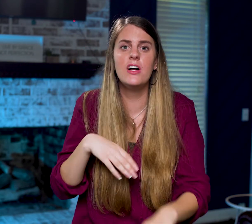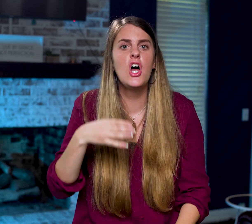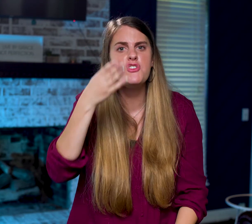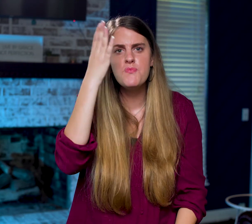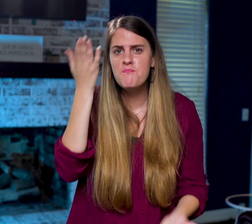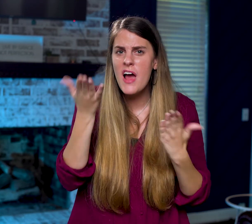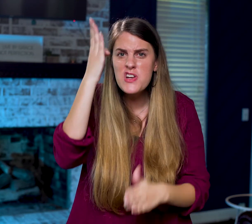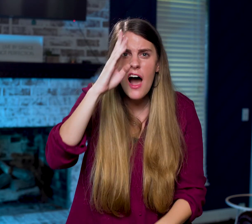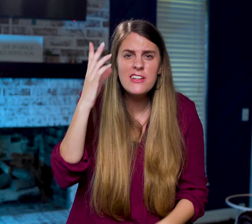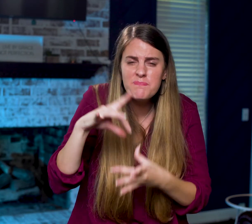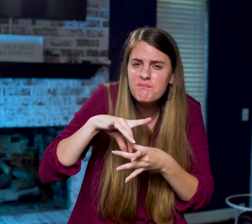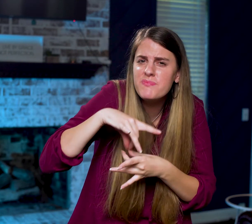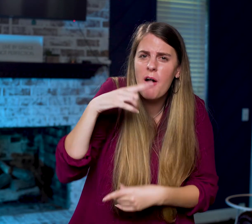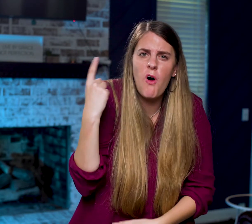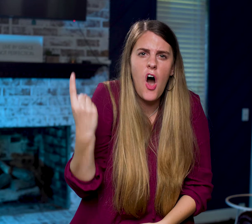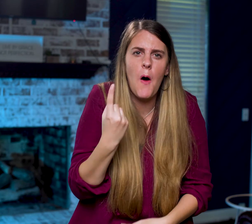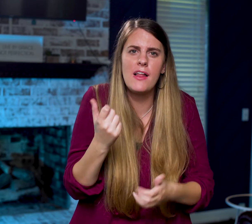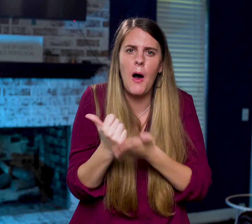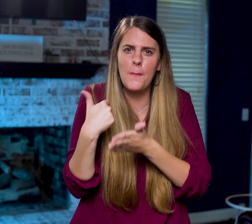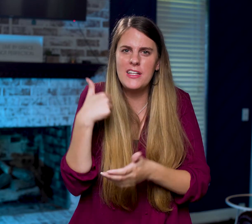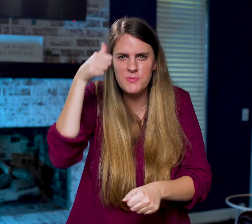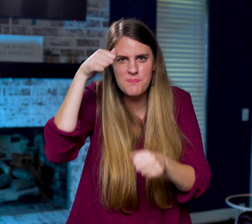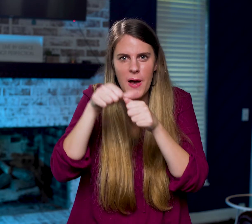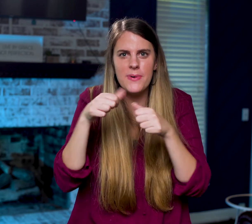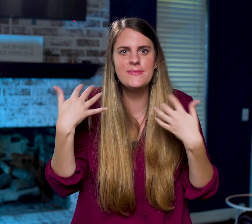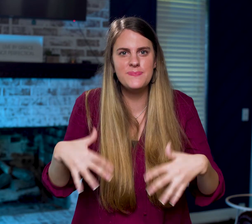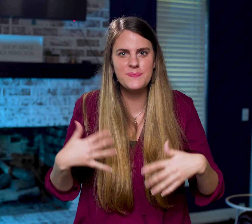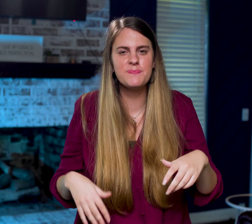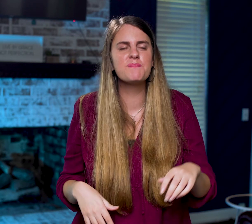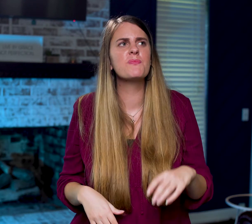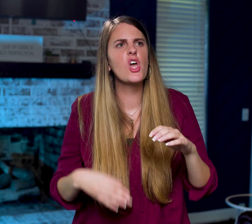May God’s Spirit always help us remember